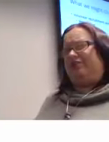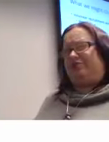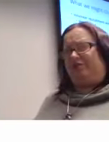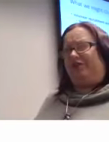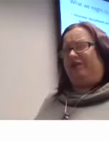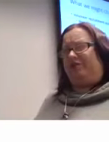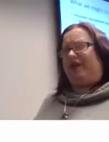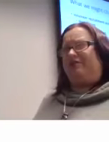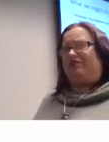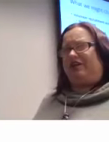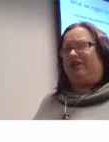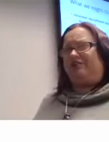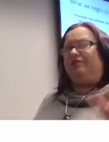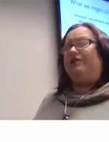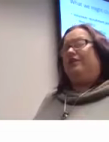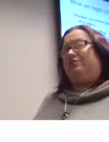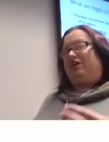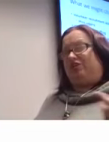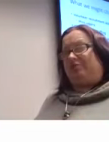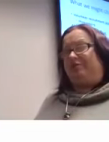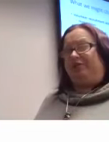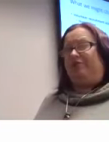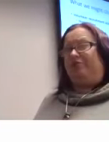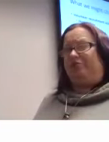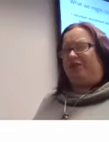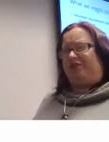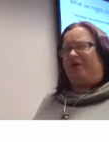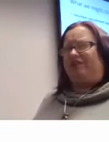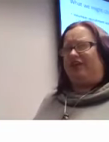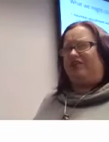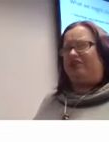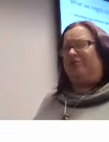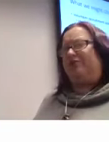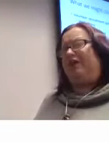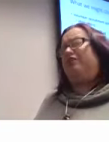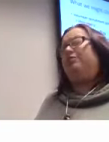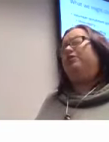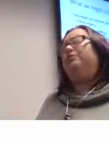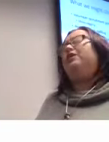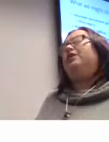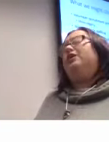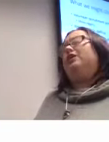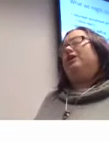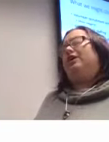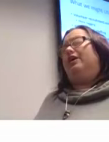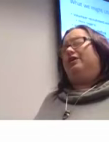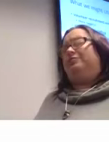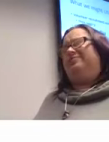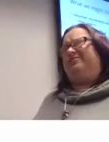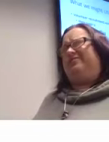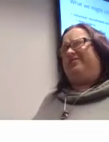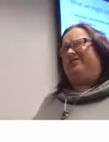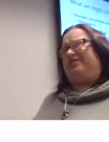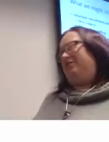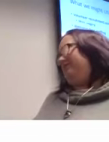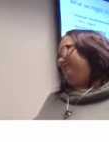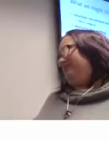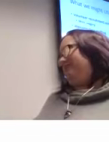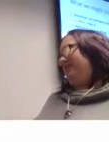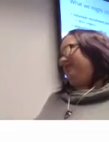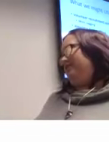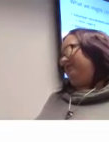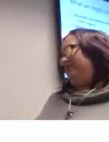So that was one of the accommodations we mentioned in terms of you know, of having that neutral narrater.